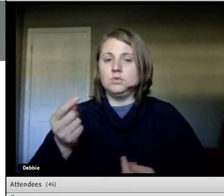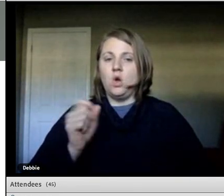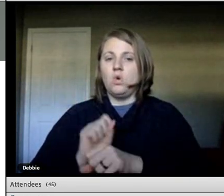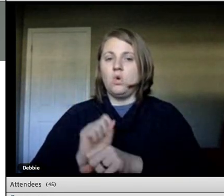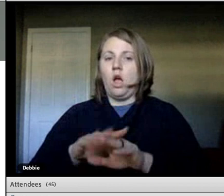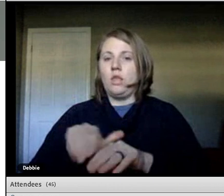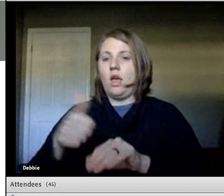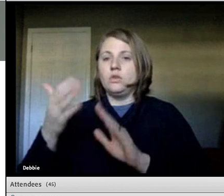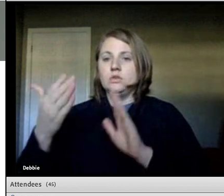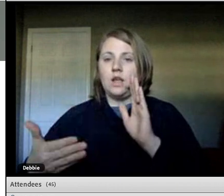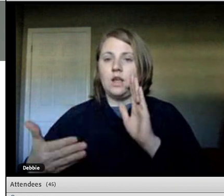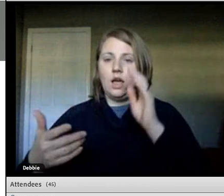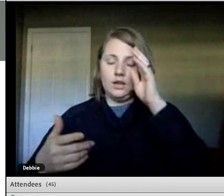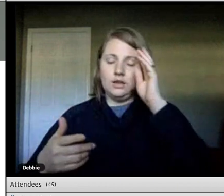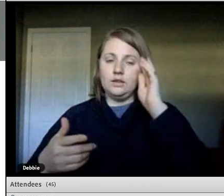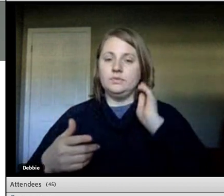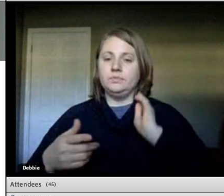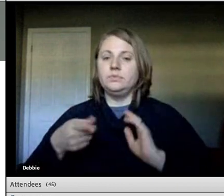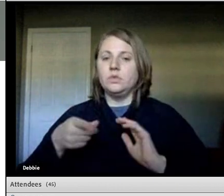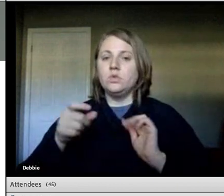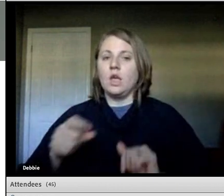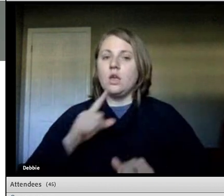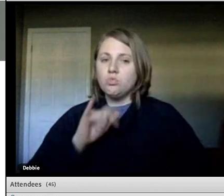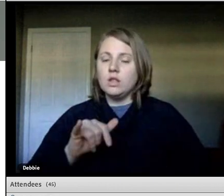You can really lock down your computer.